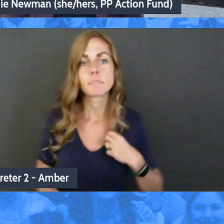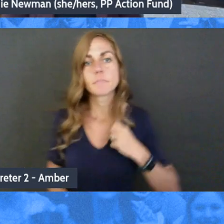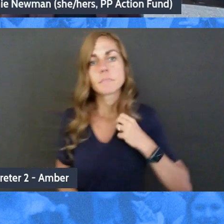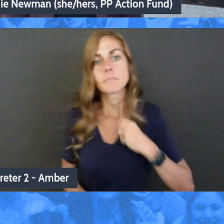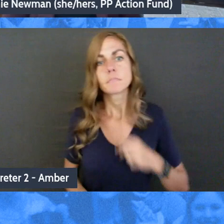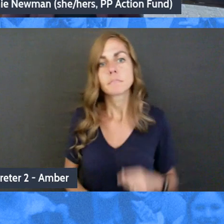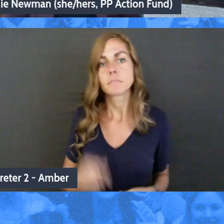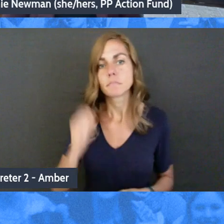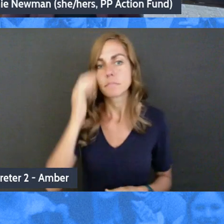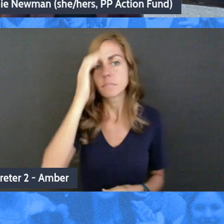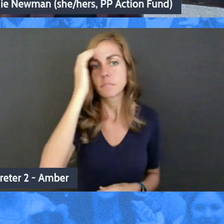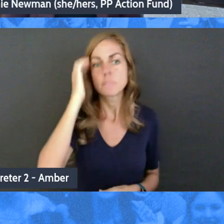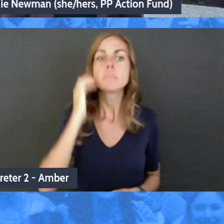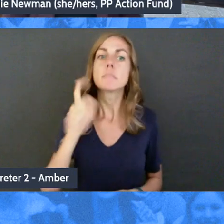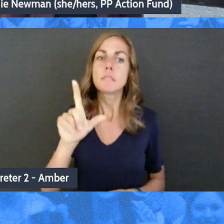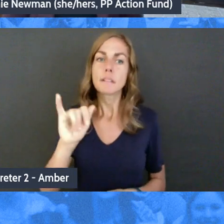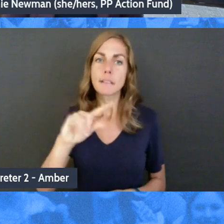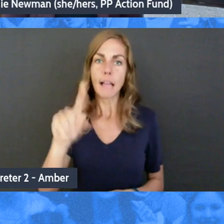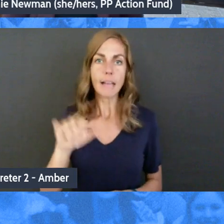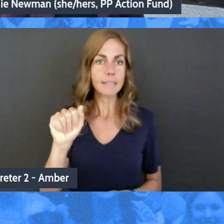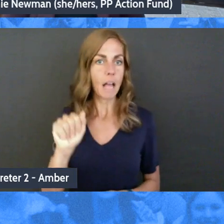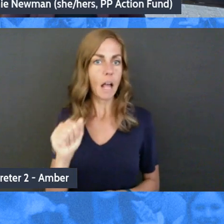a little bit more about your work with Fair Fight Action.